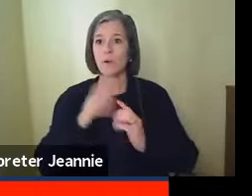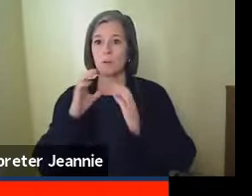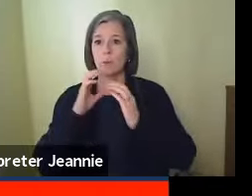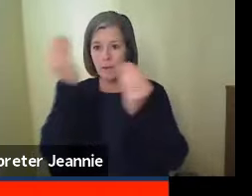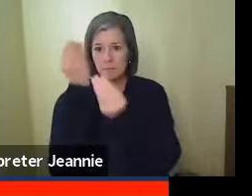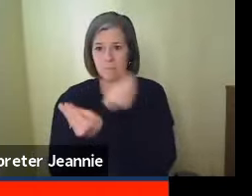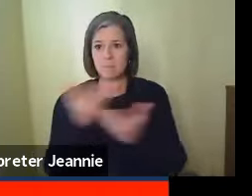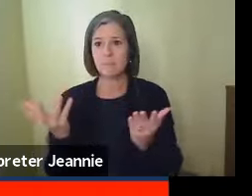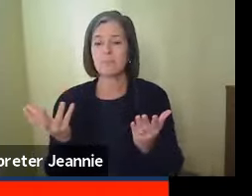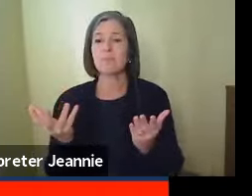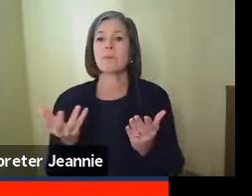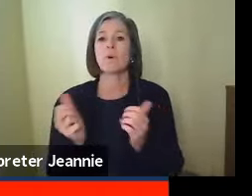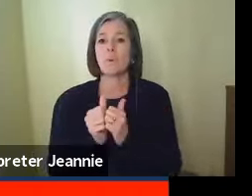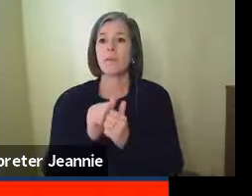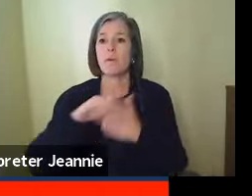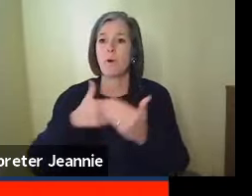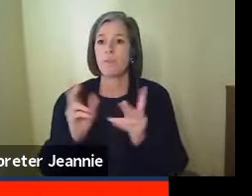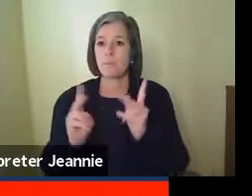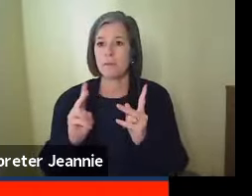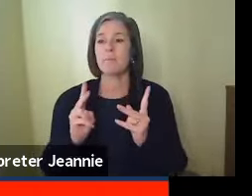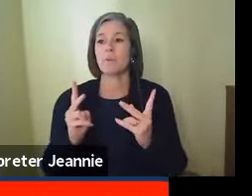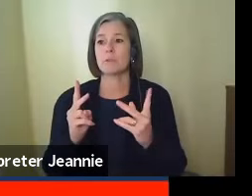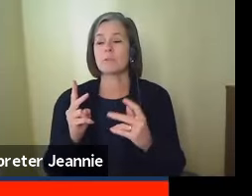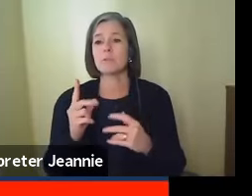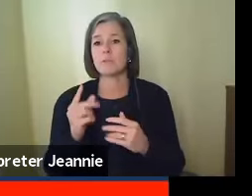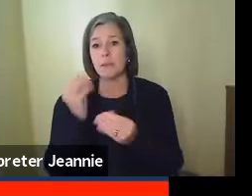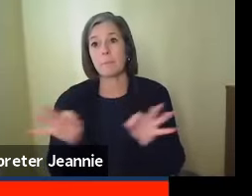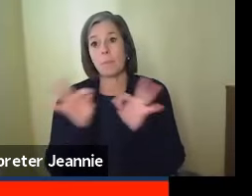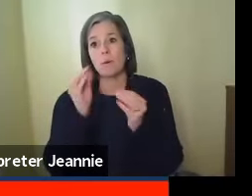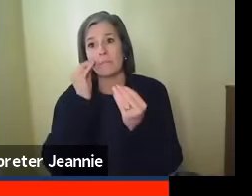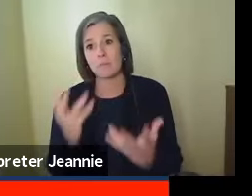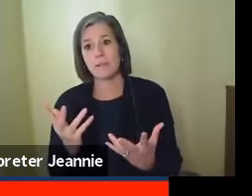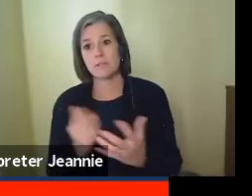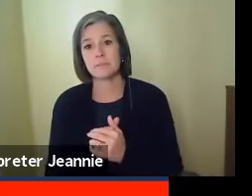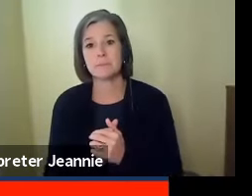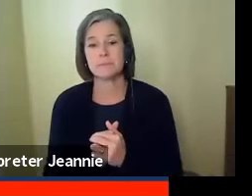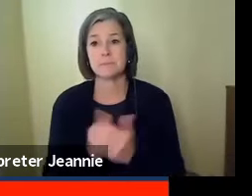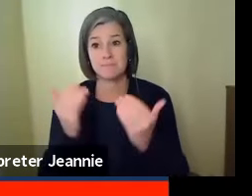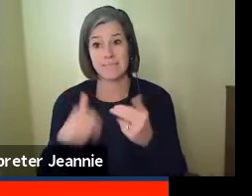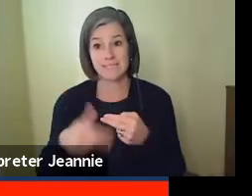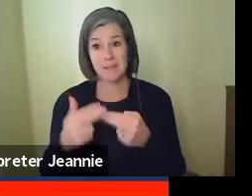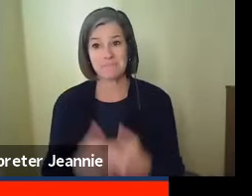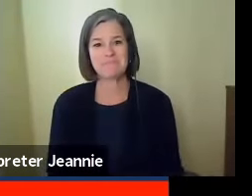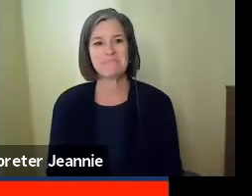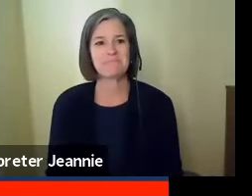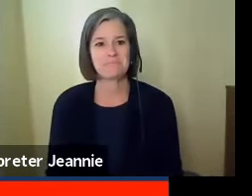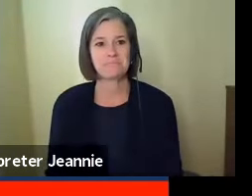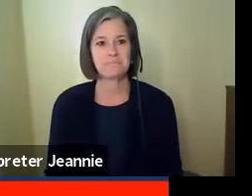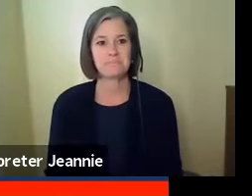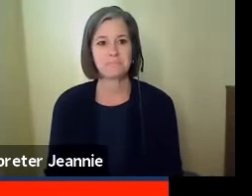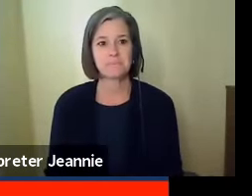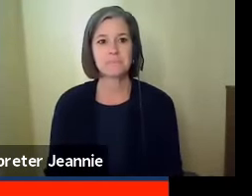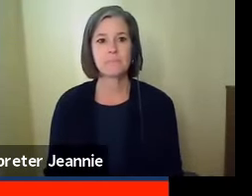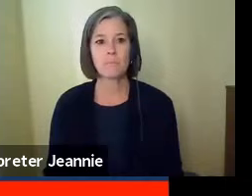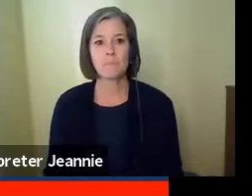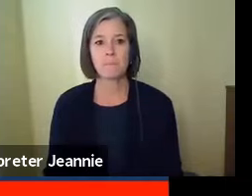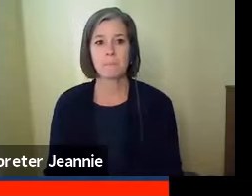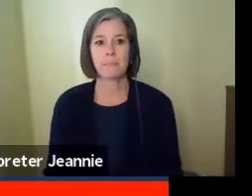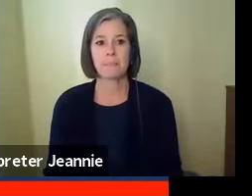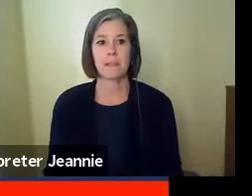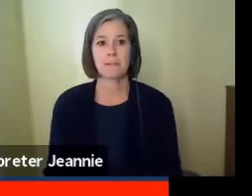and members this really important information. The first thing I want to make sure